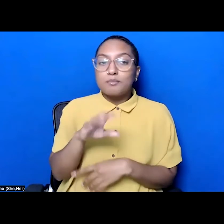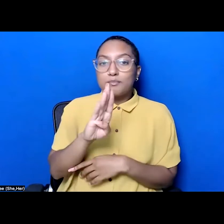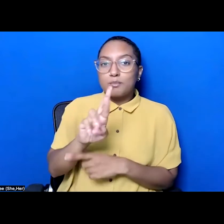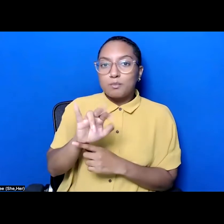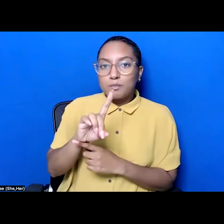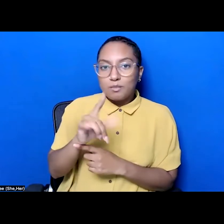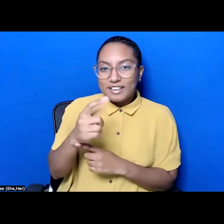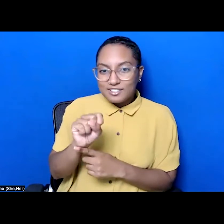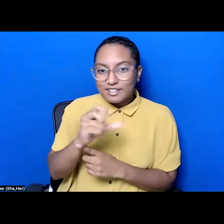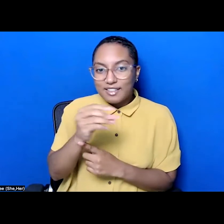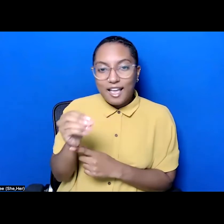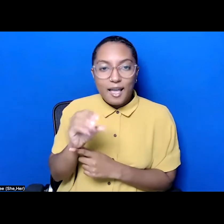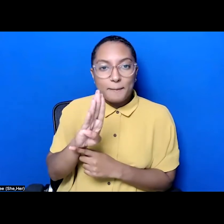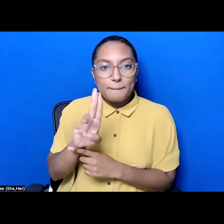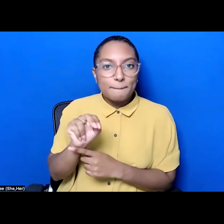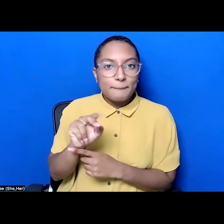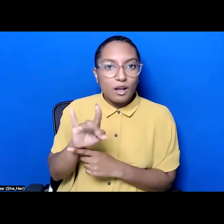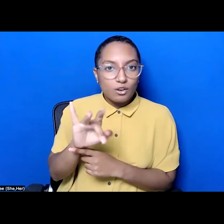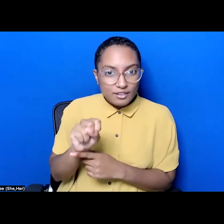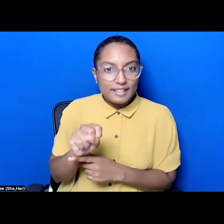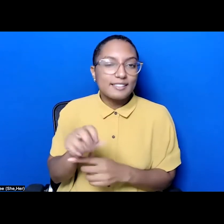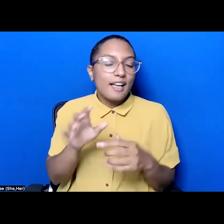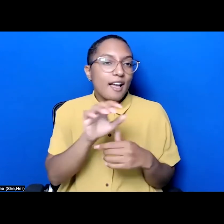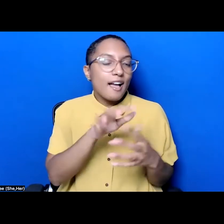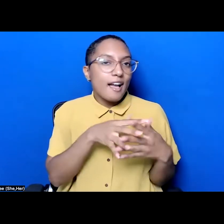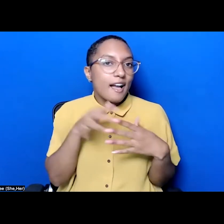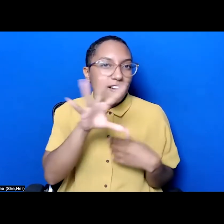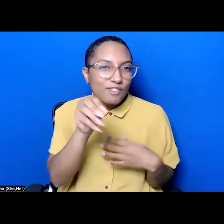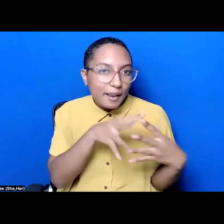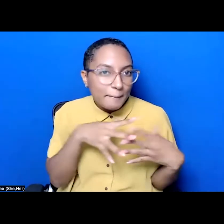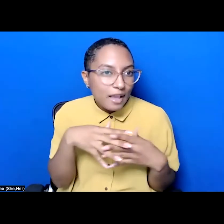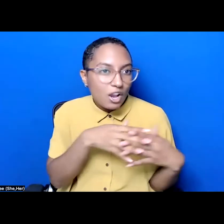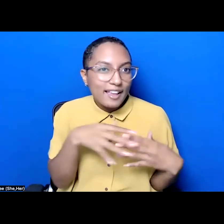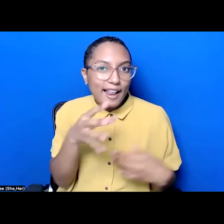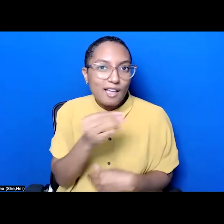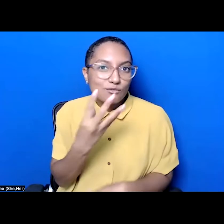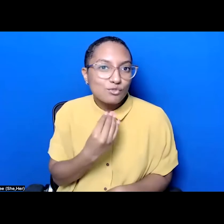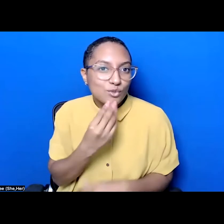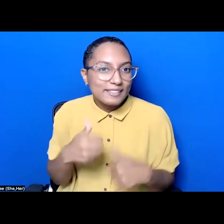American Jews for the Jewish Museum in New York and the award-winning Wilderness Cure: